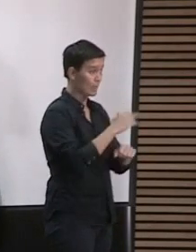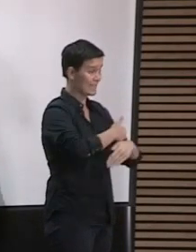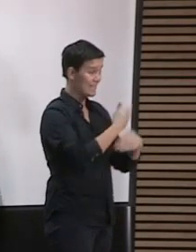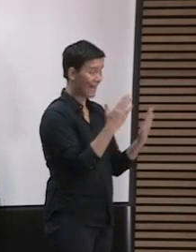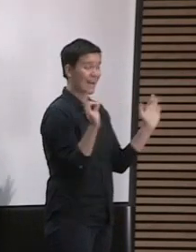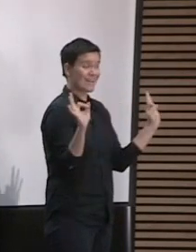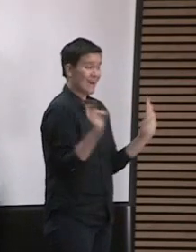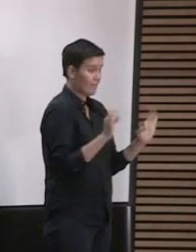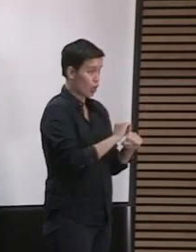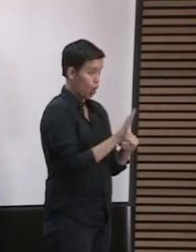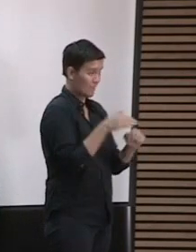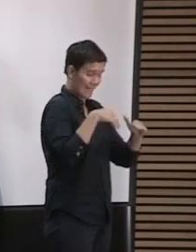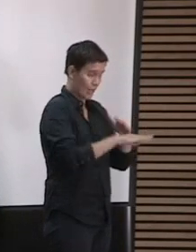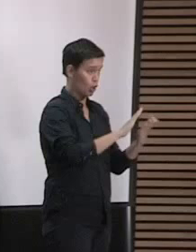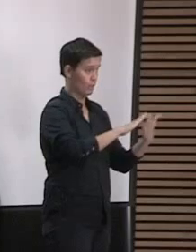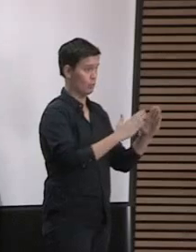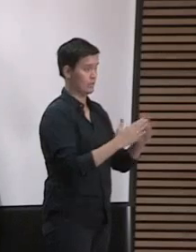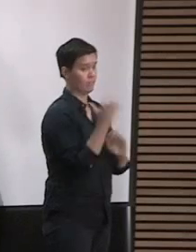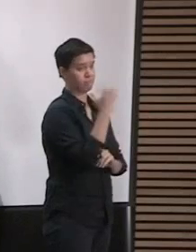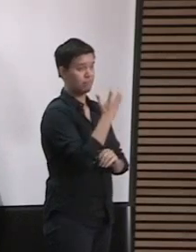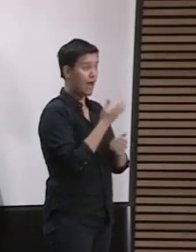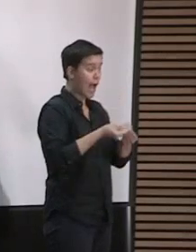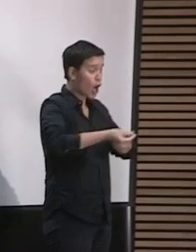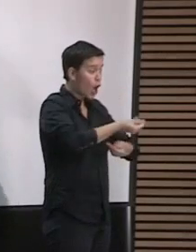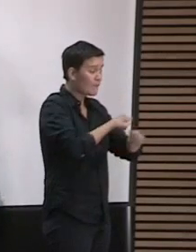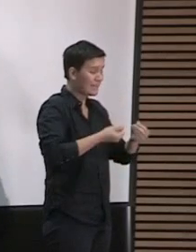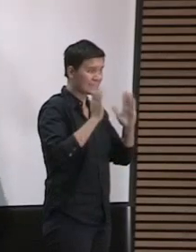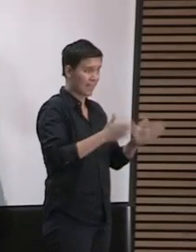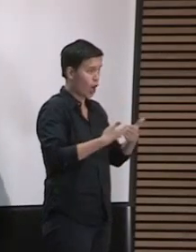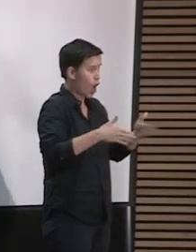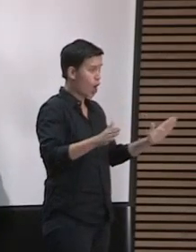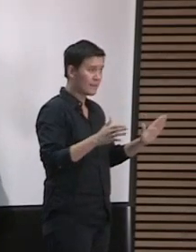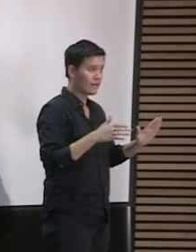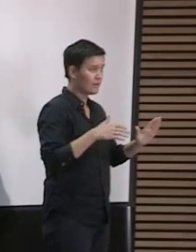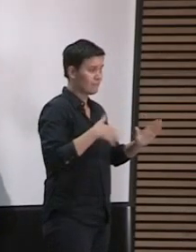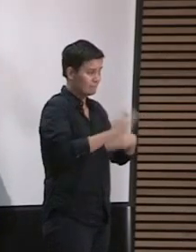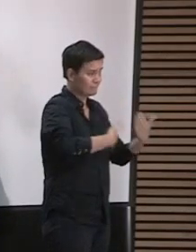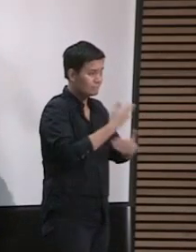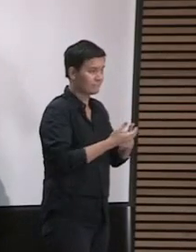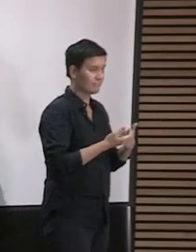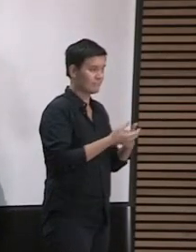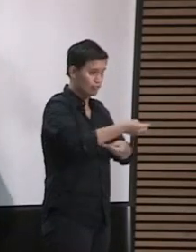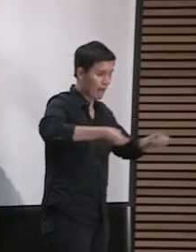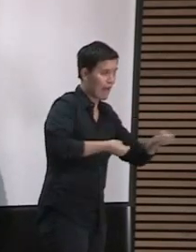period without community transmission of any country in the world at 102 days, one of